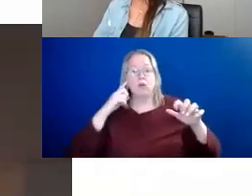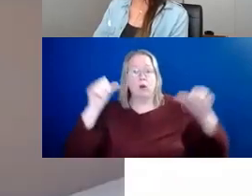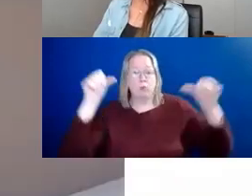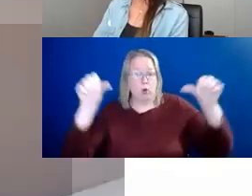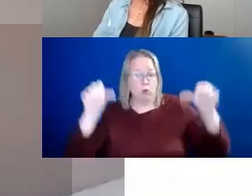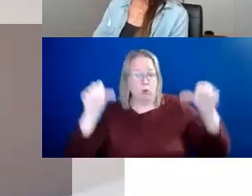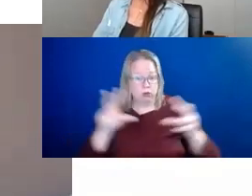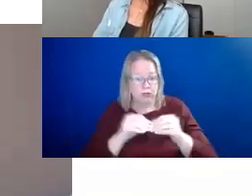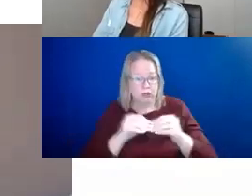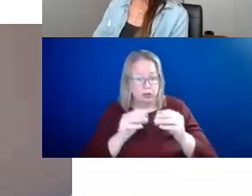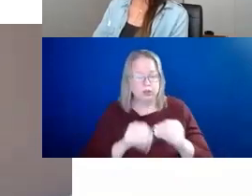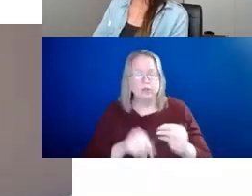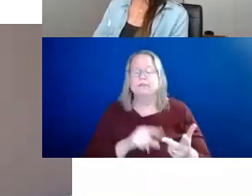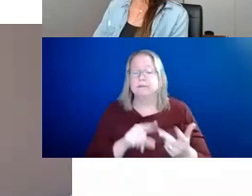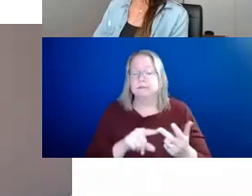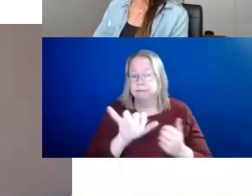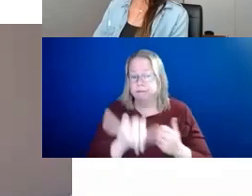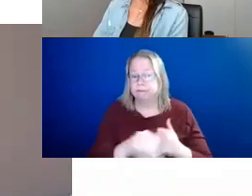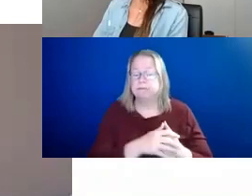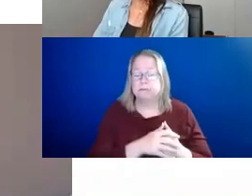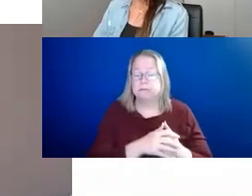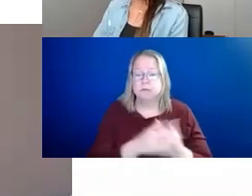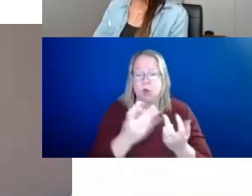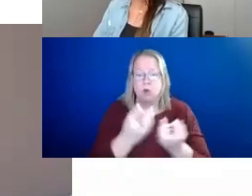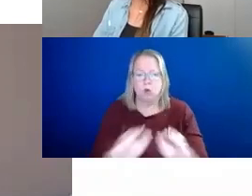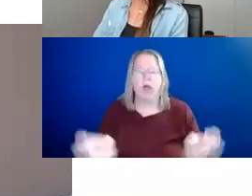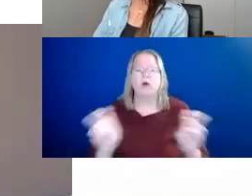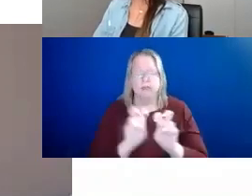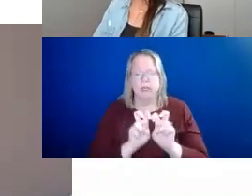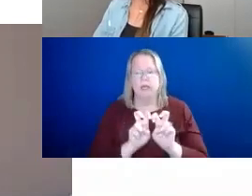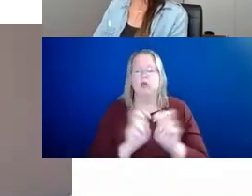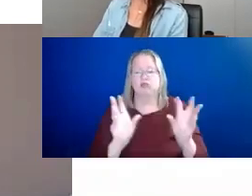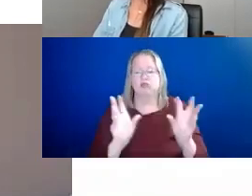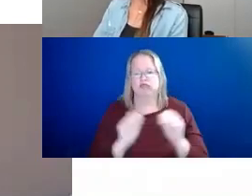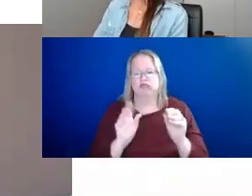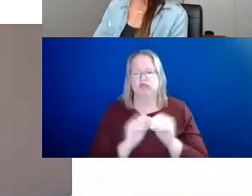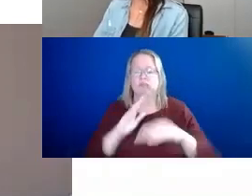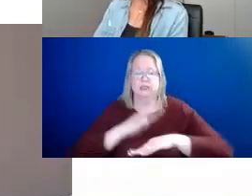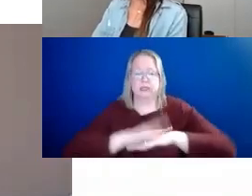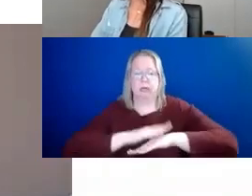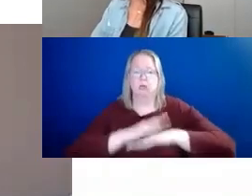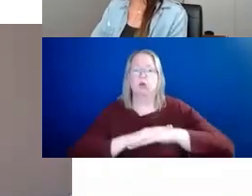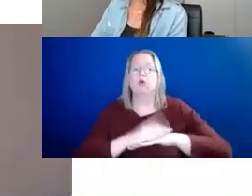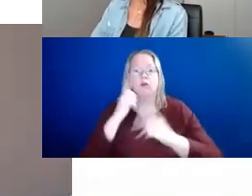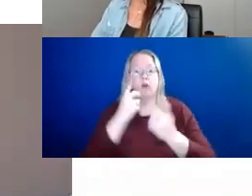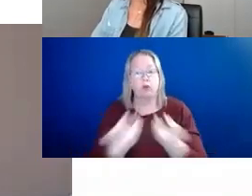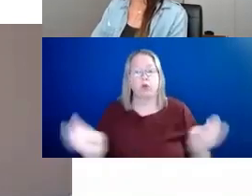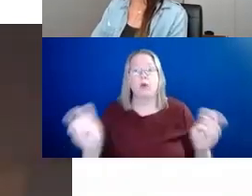12:23:24 and a round table or conference table 12:23:32 is chosen for the round table sessions.